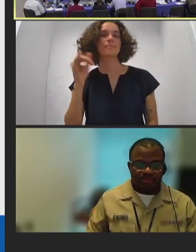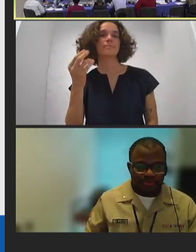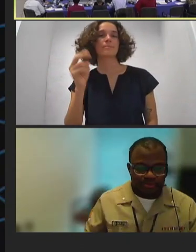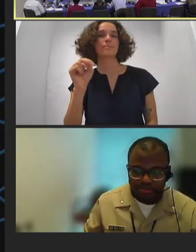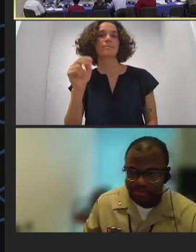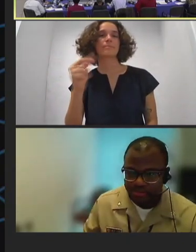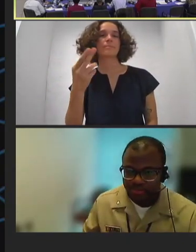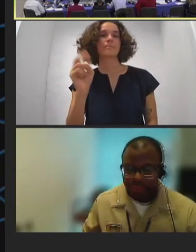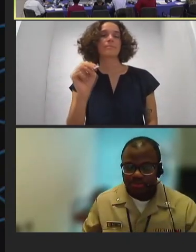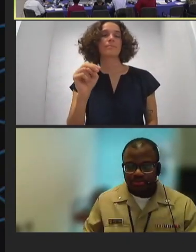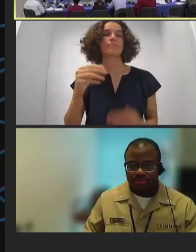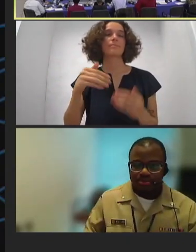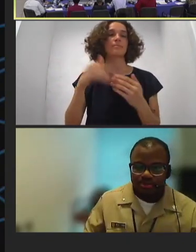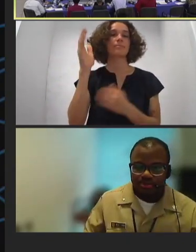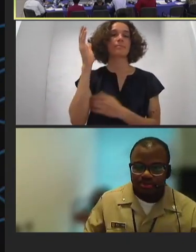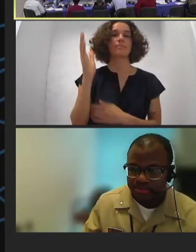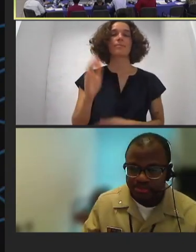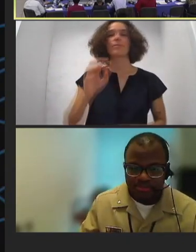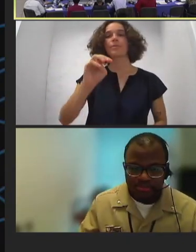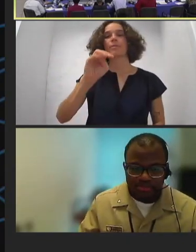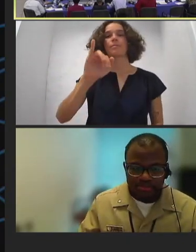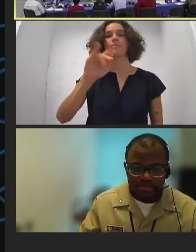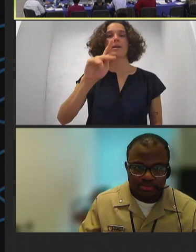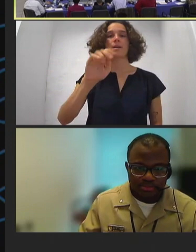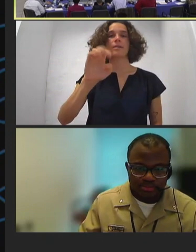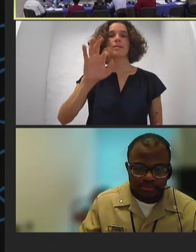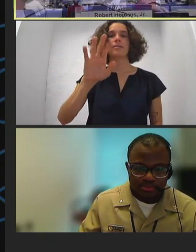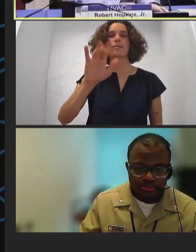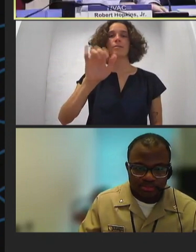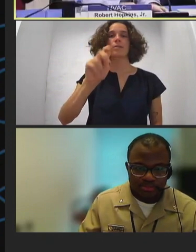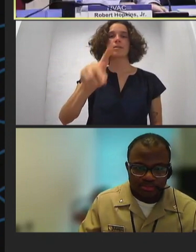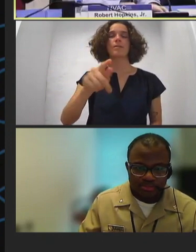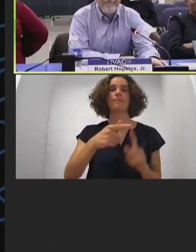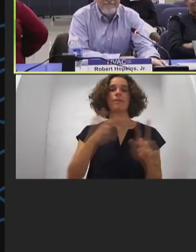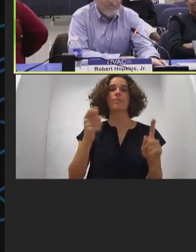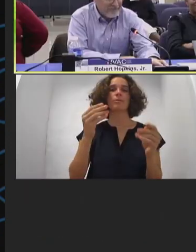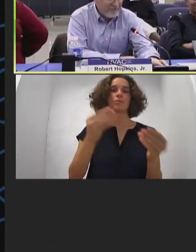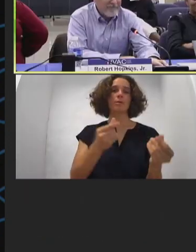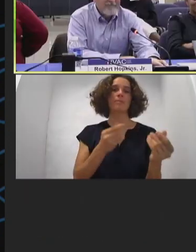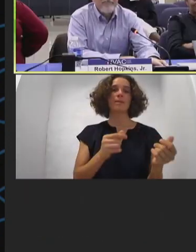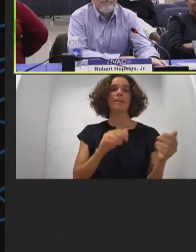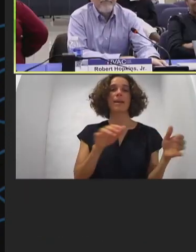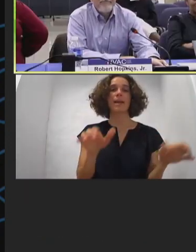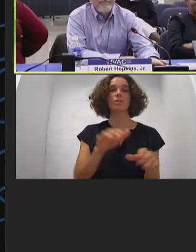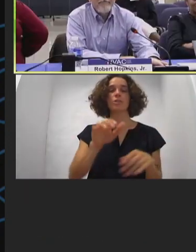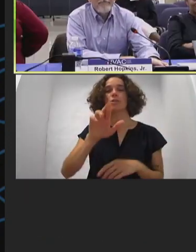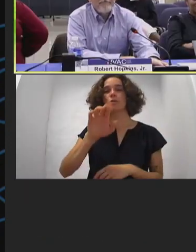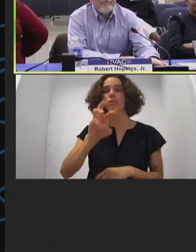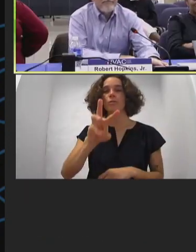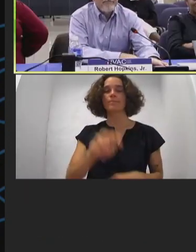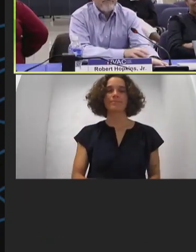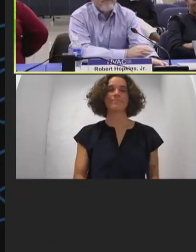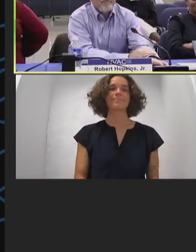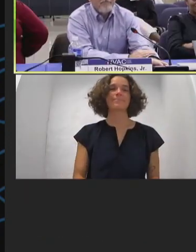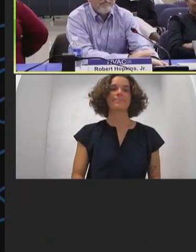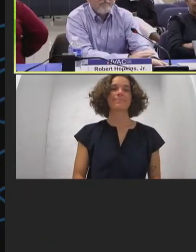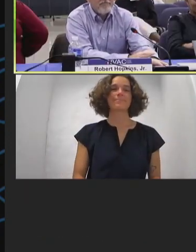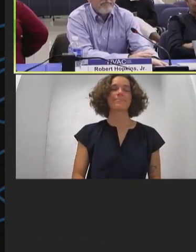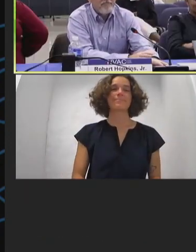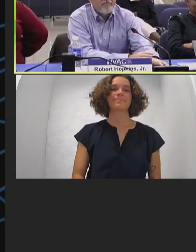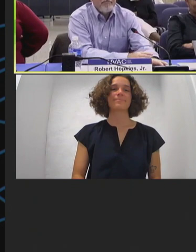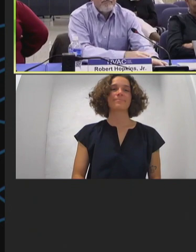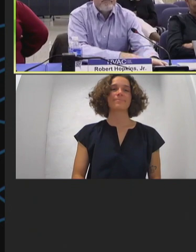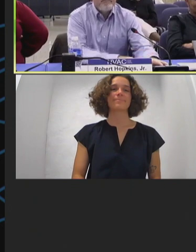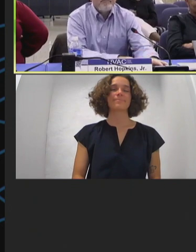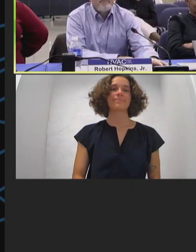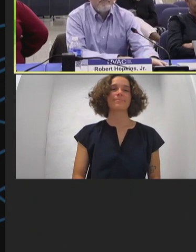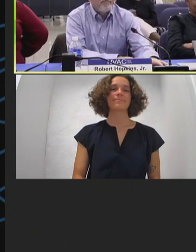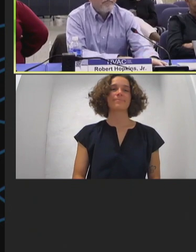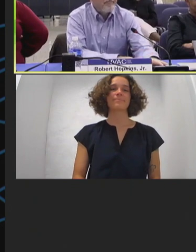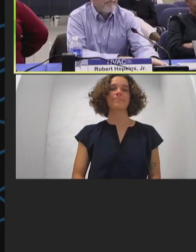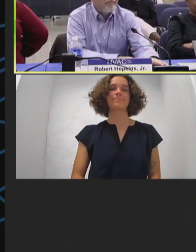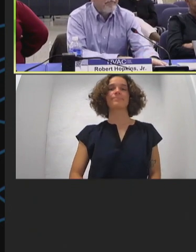presenter is Mike Frick from the Treatment Action Group.